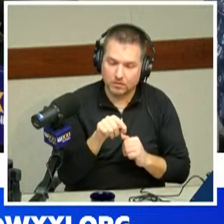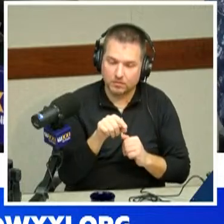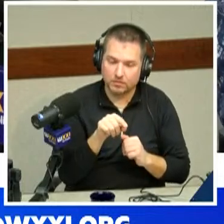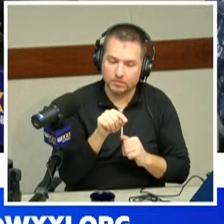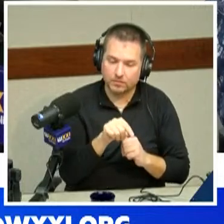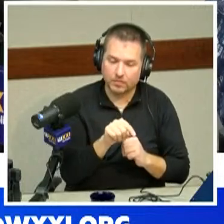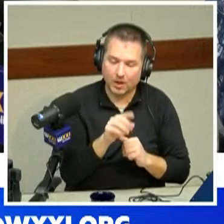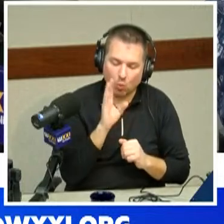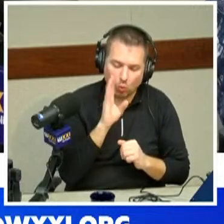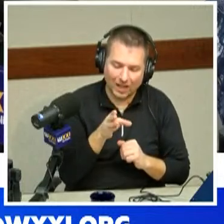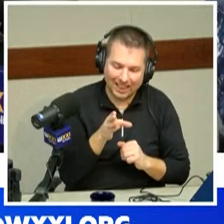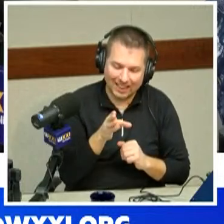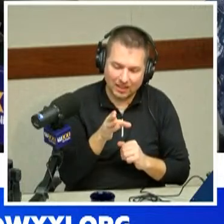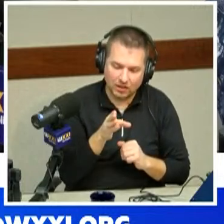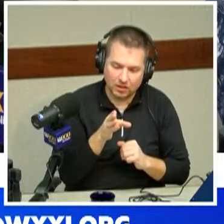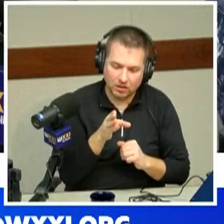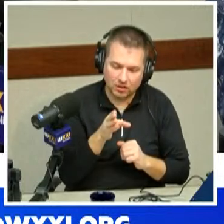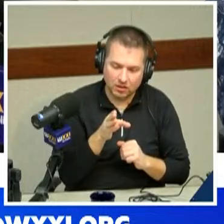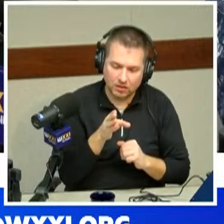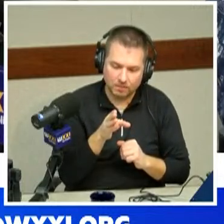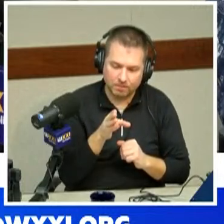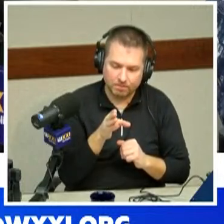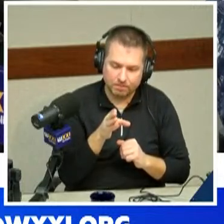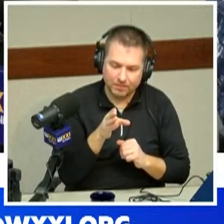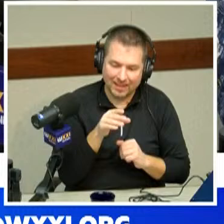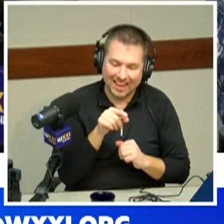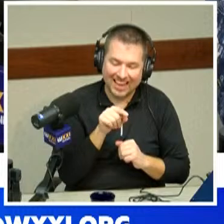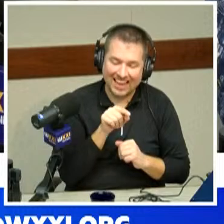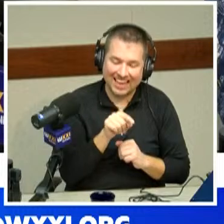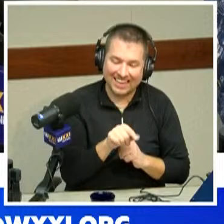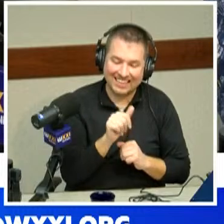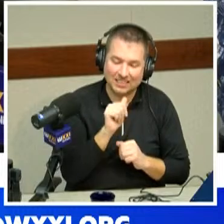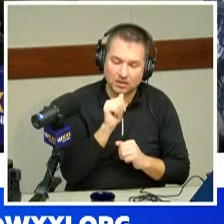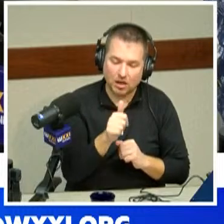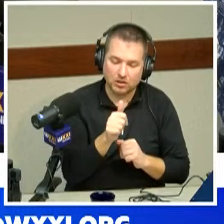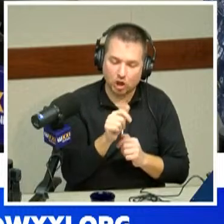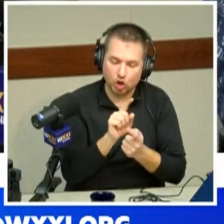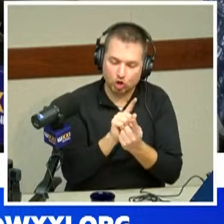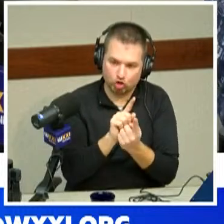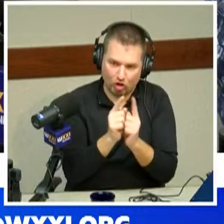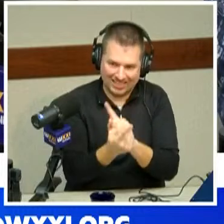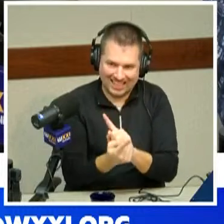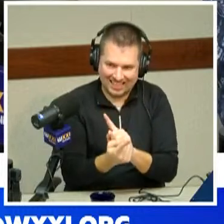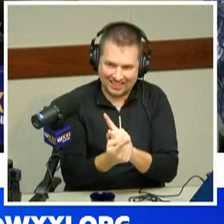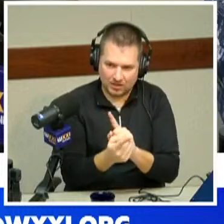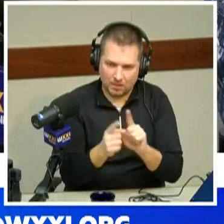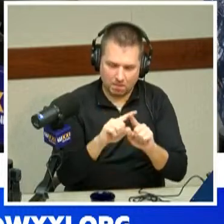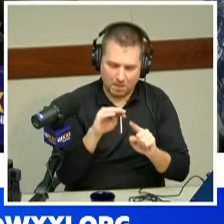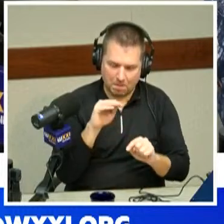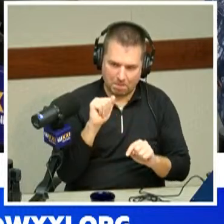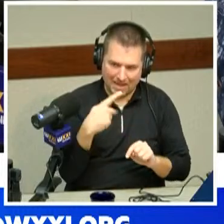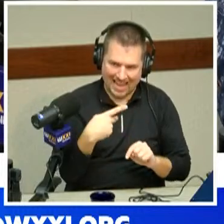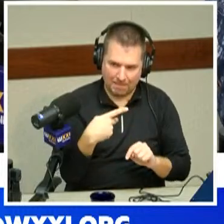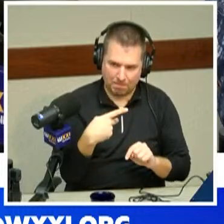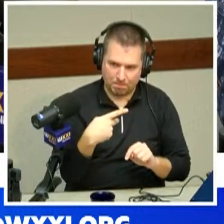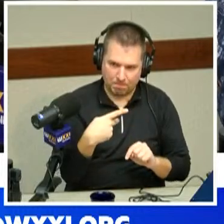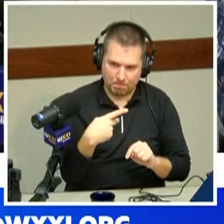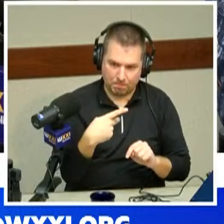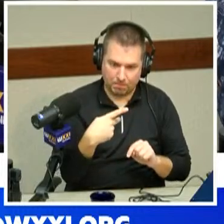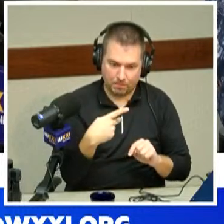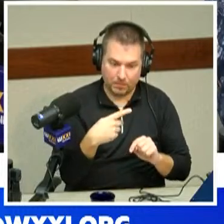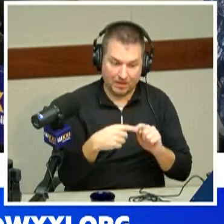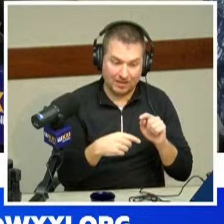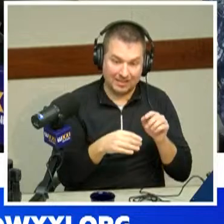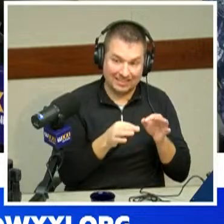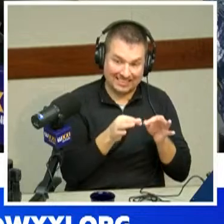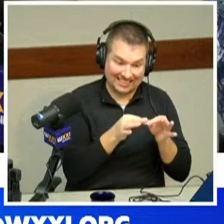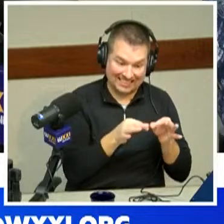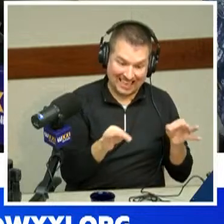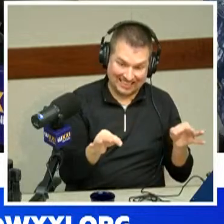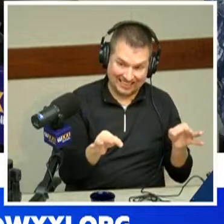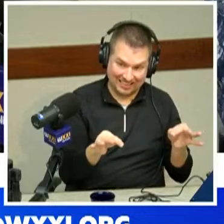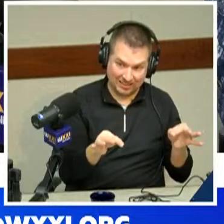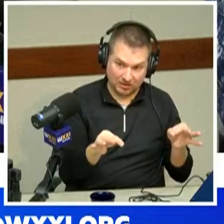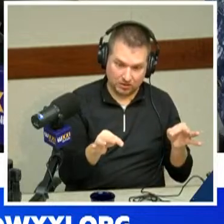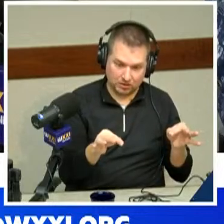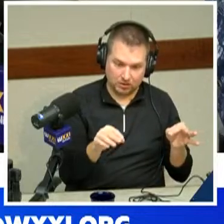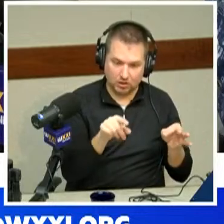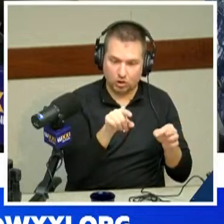will it's not translating it will map the input uh taex based sentence into what we called gloss